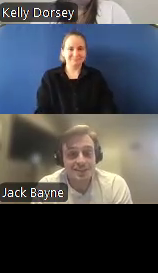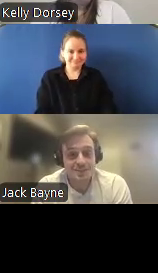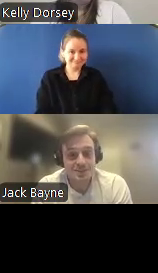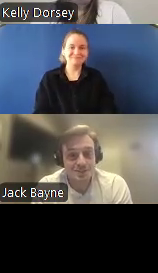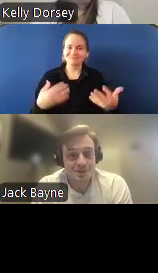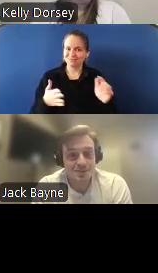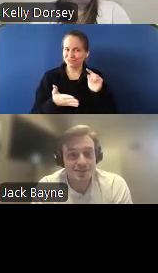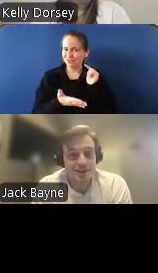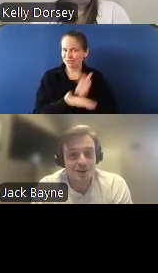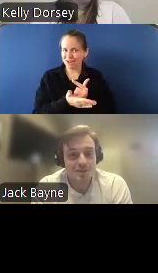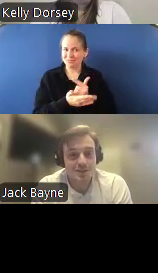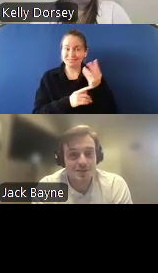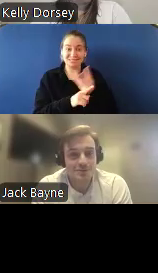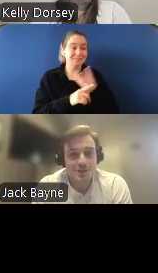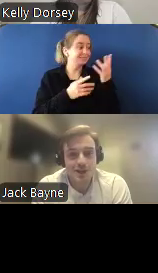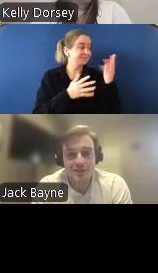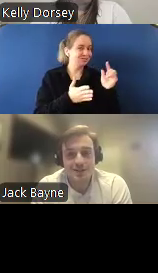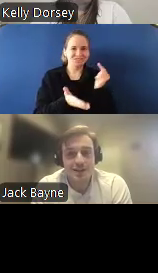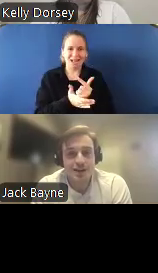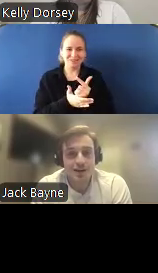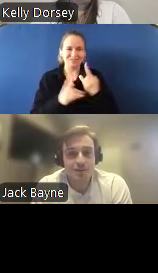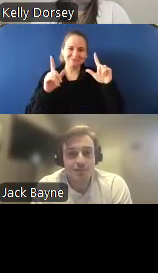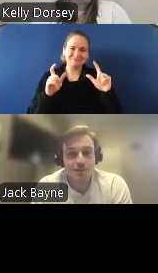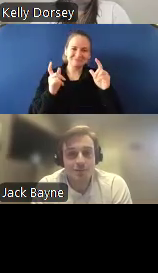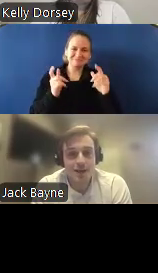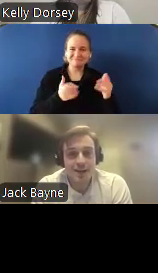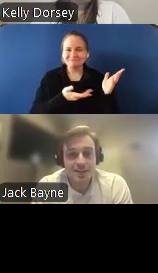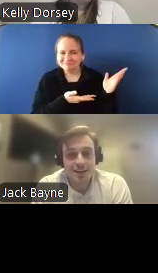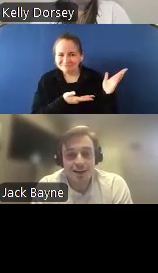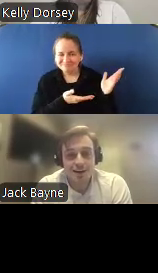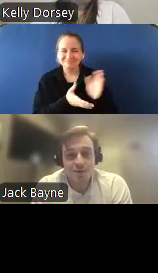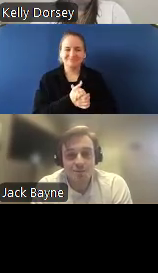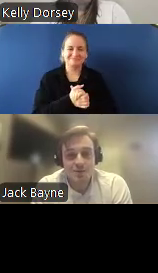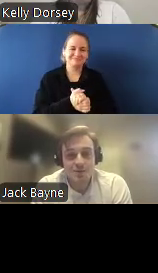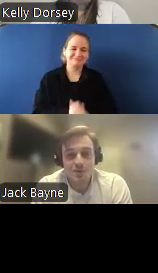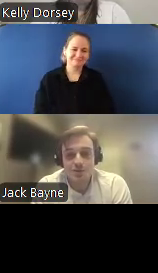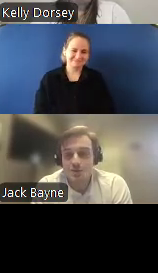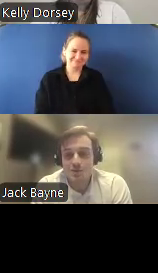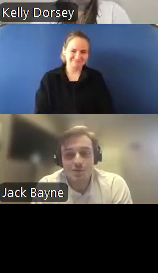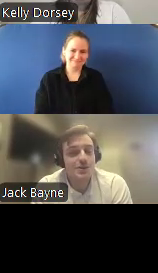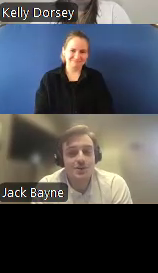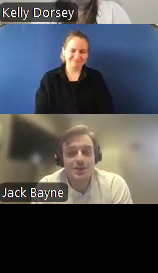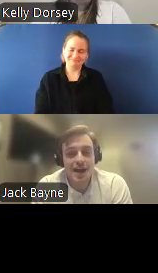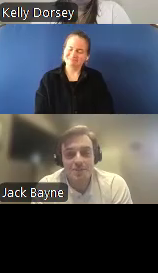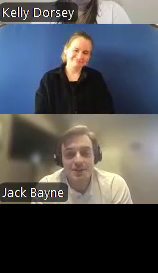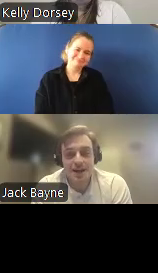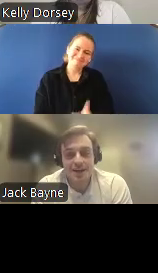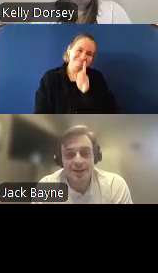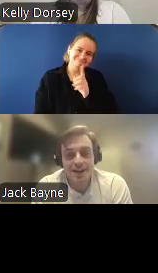end of those six months, and here are some shots from that. It was just a really, really happy day.